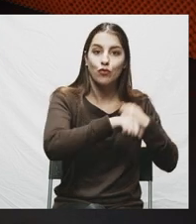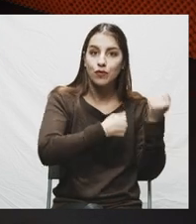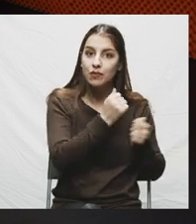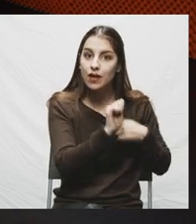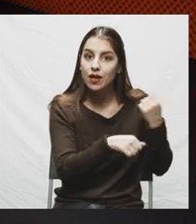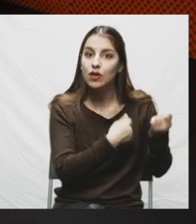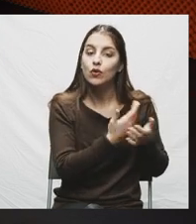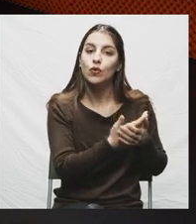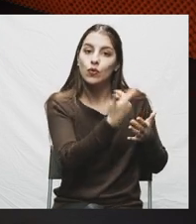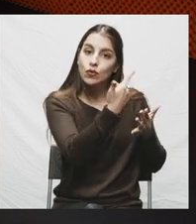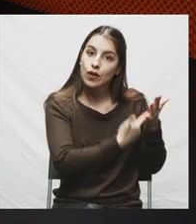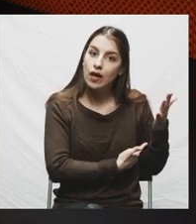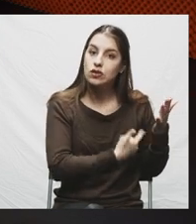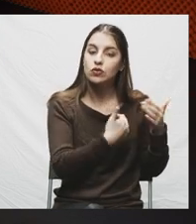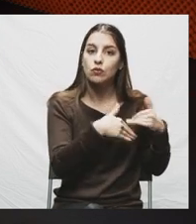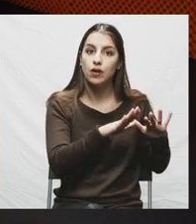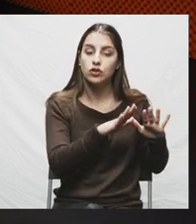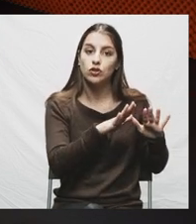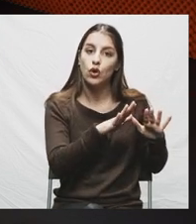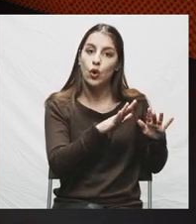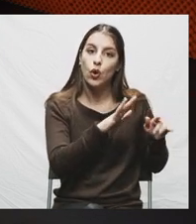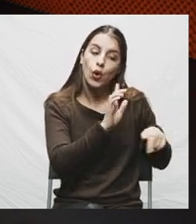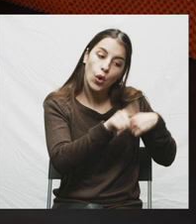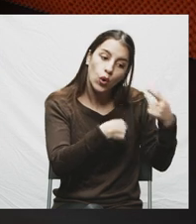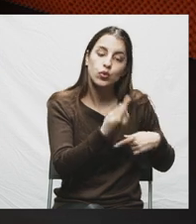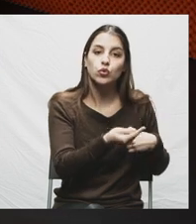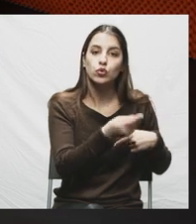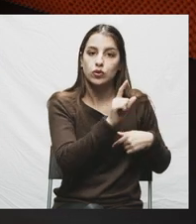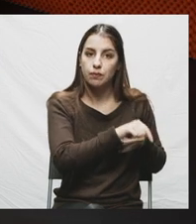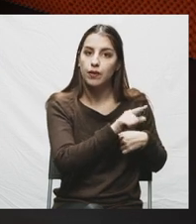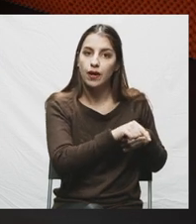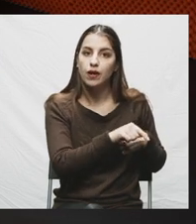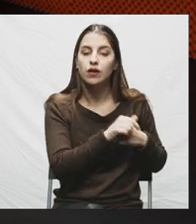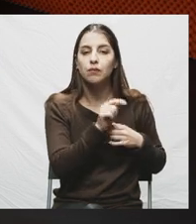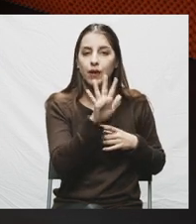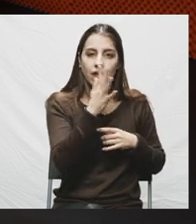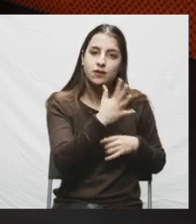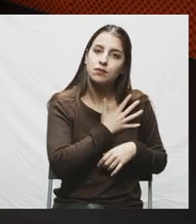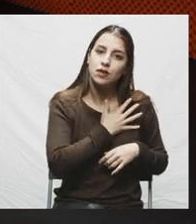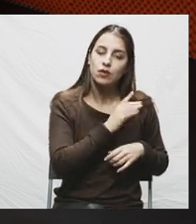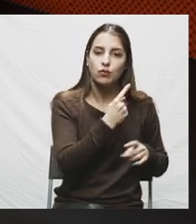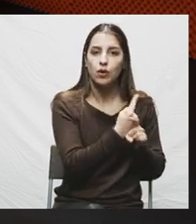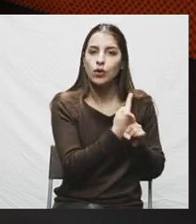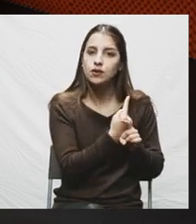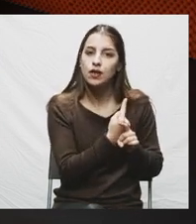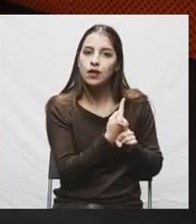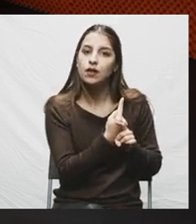in a movement piece or in a text, but, being another inside the work of other people. For me it seems something...